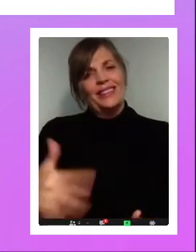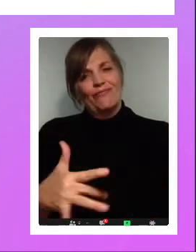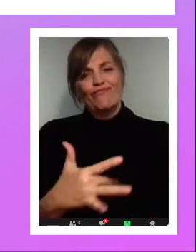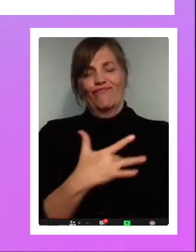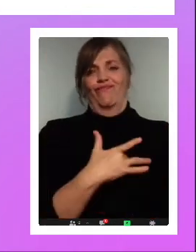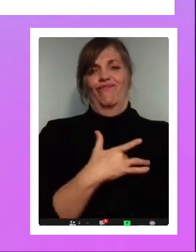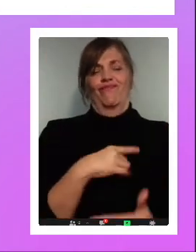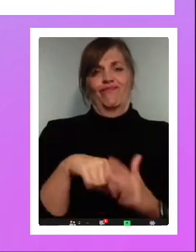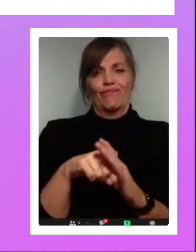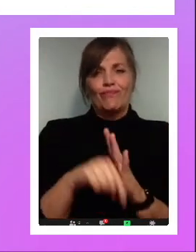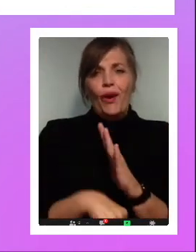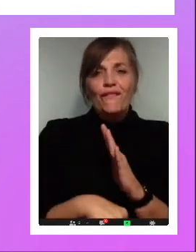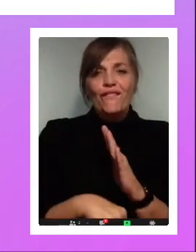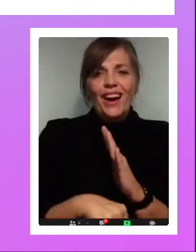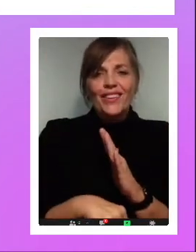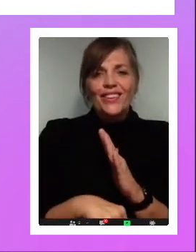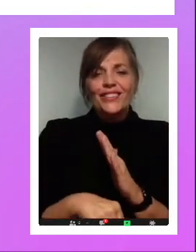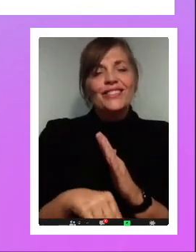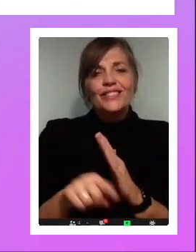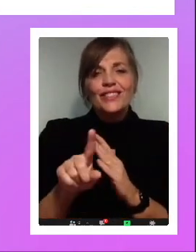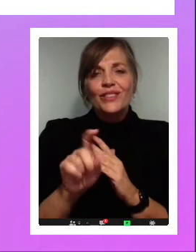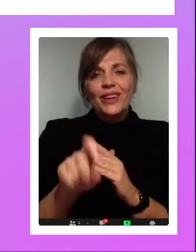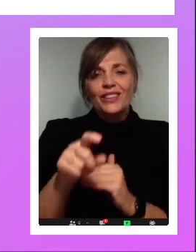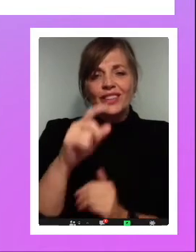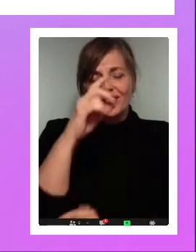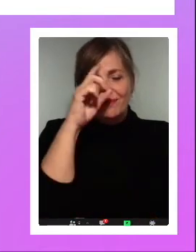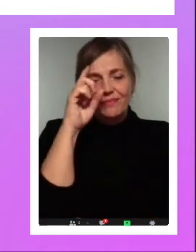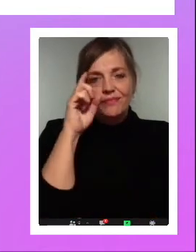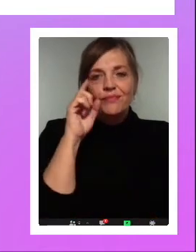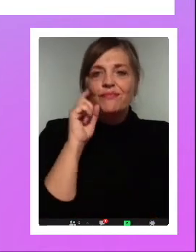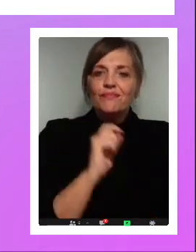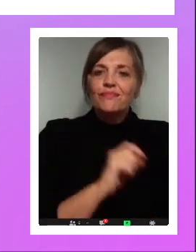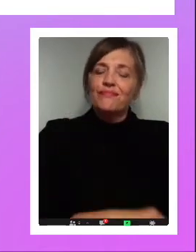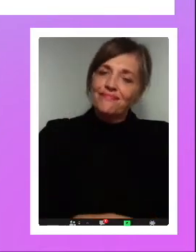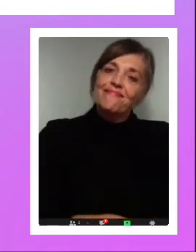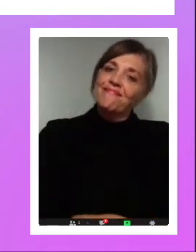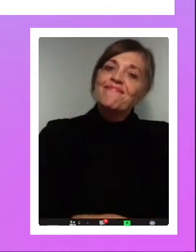and it's relevant in the following senses.